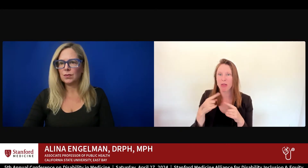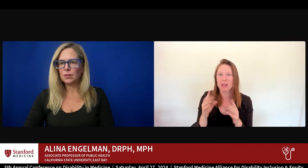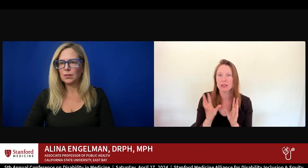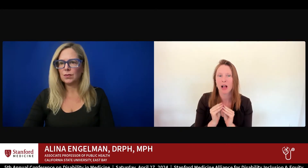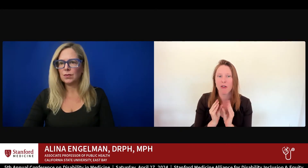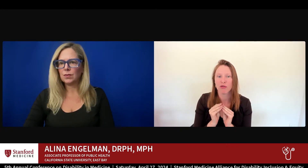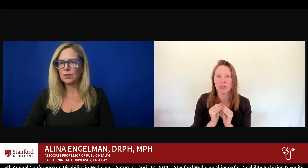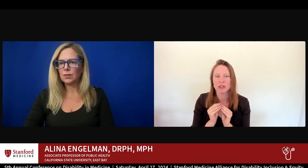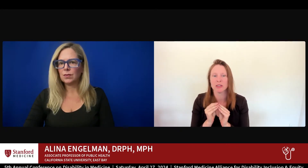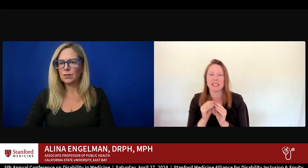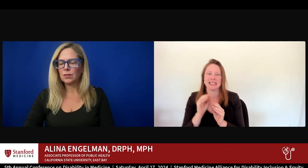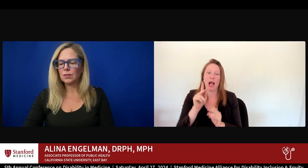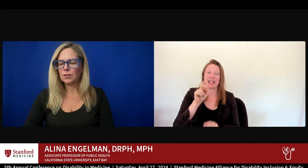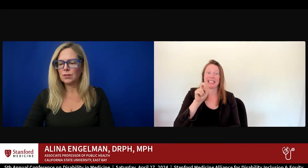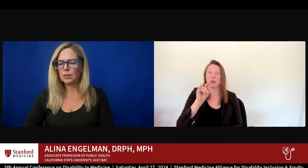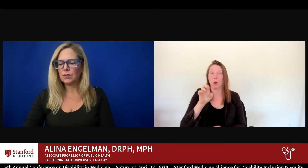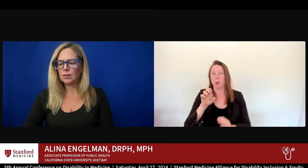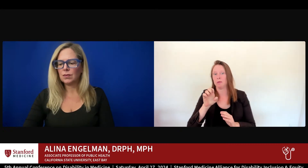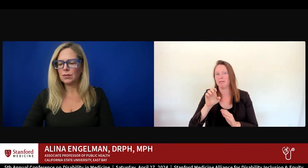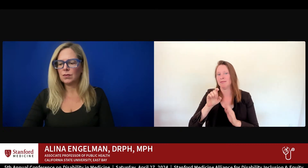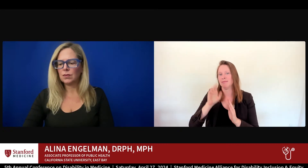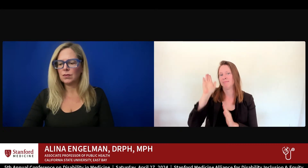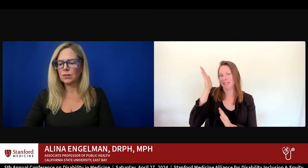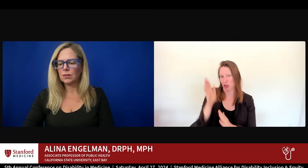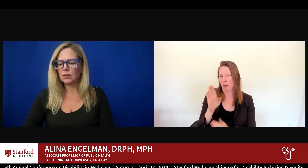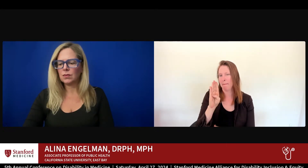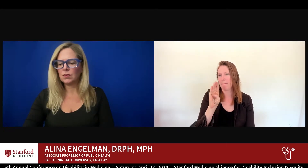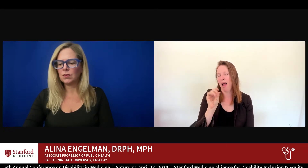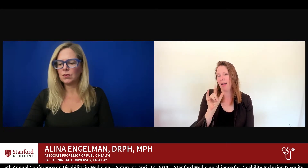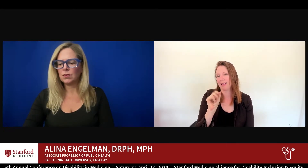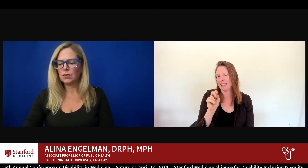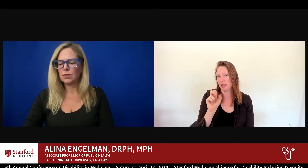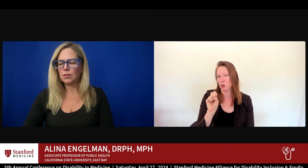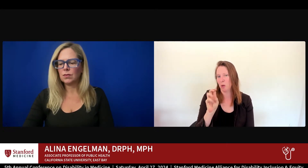I do also want to share something very unique about this conference. In our keynote,